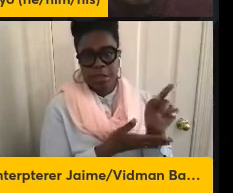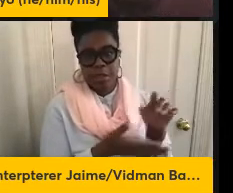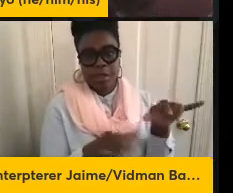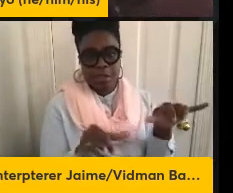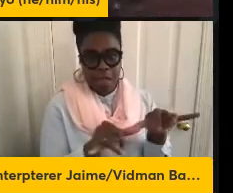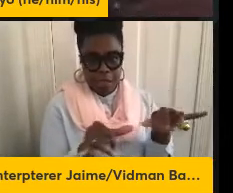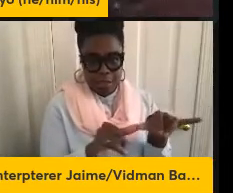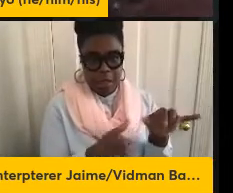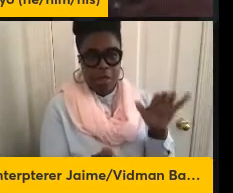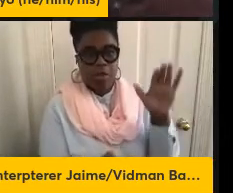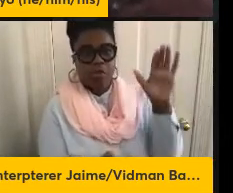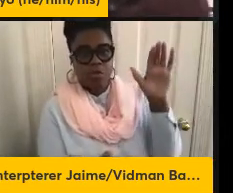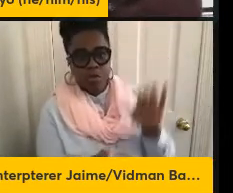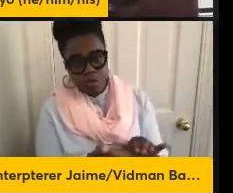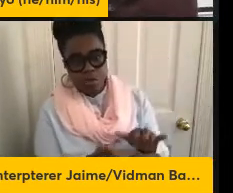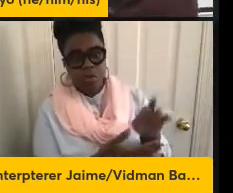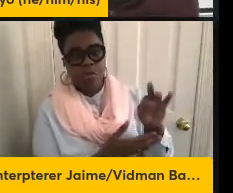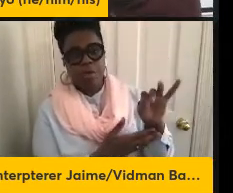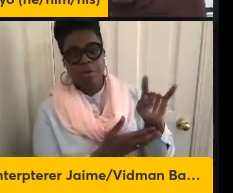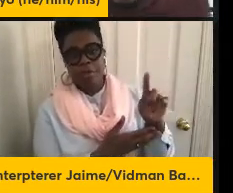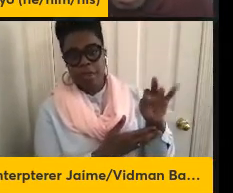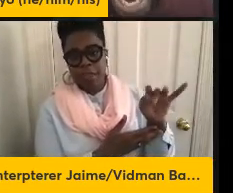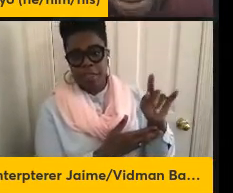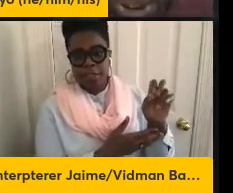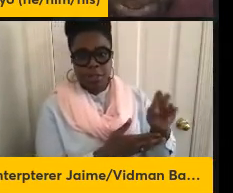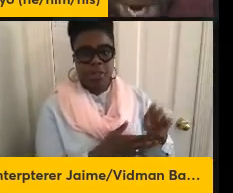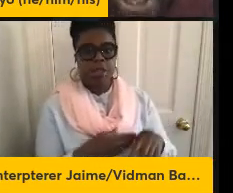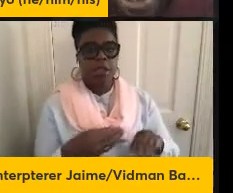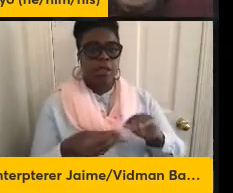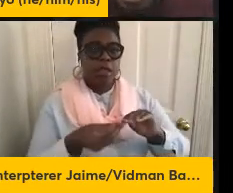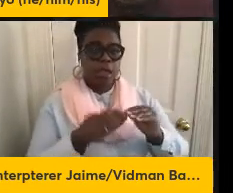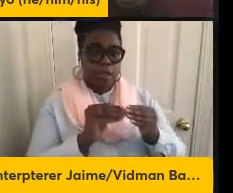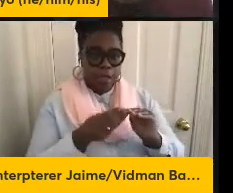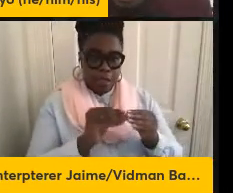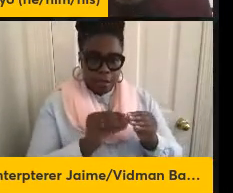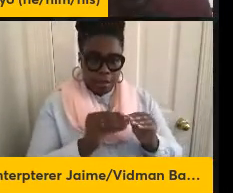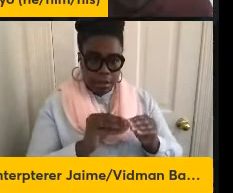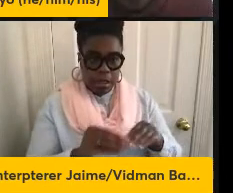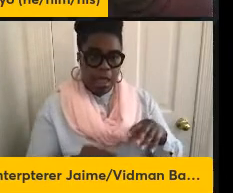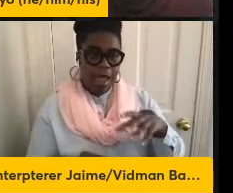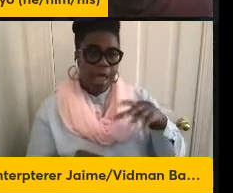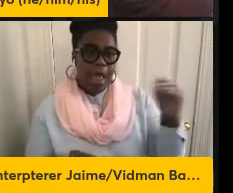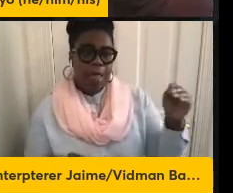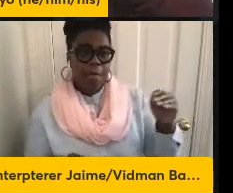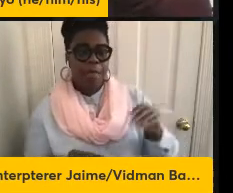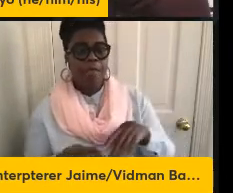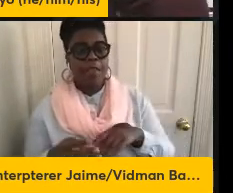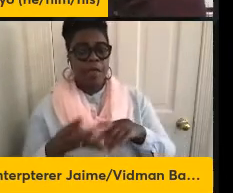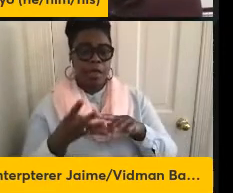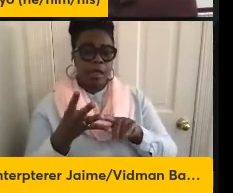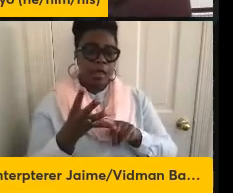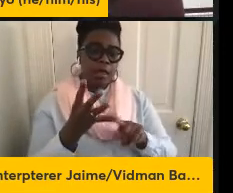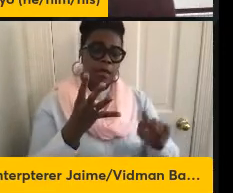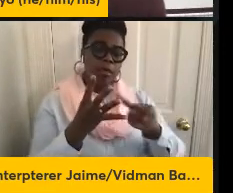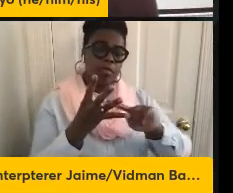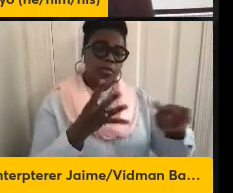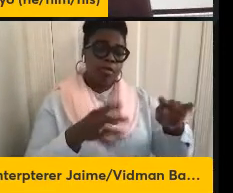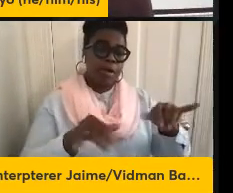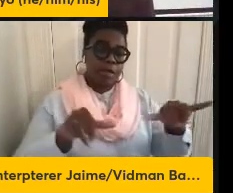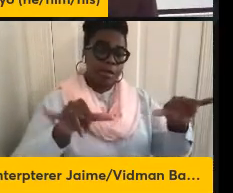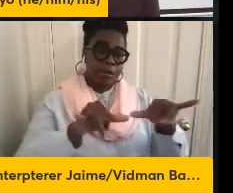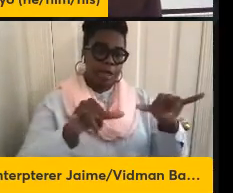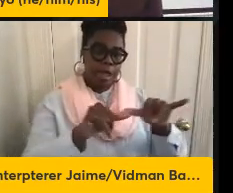ramification index. And the average branch branch length than the max branch is also significantly reduced in these mice. So